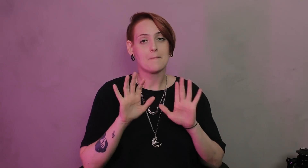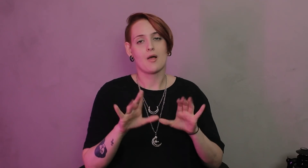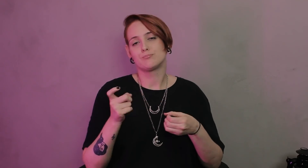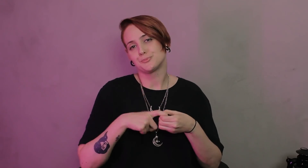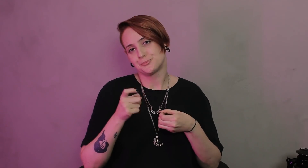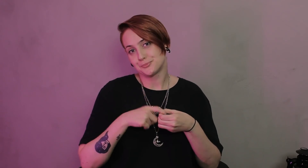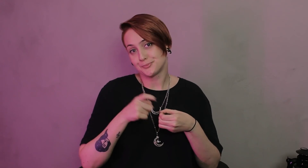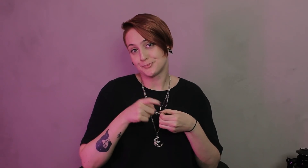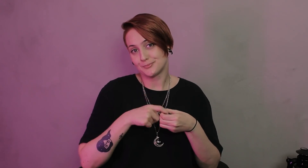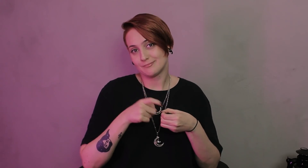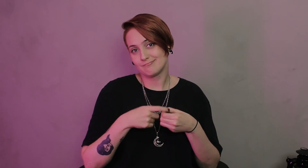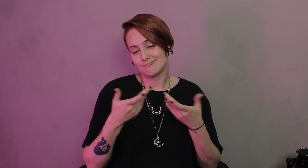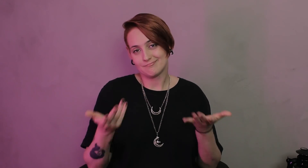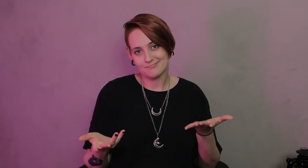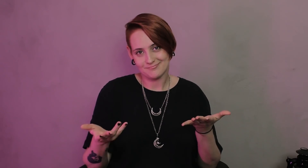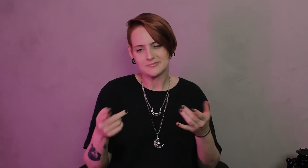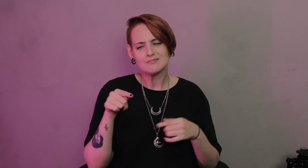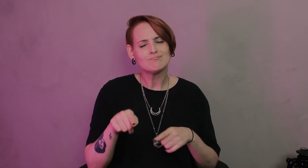but they quickly reconciled,